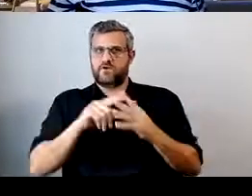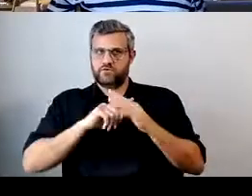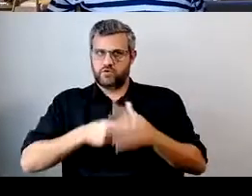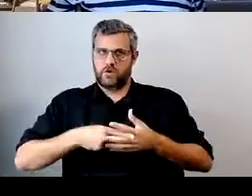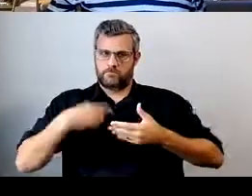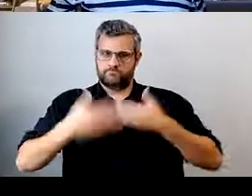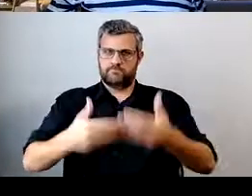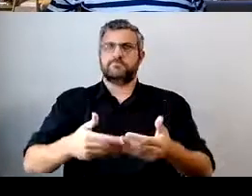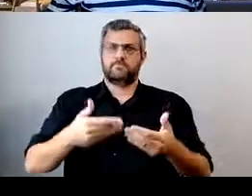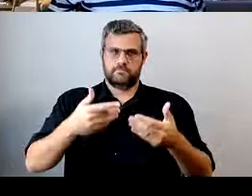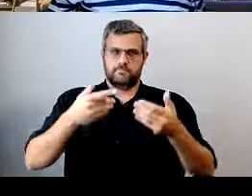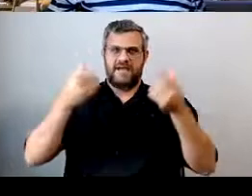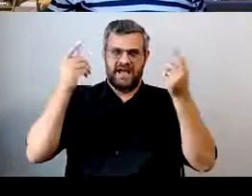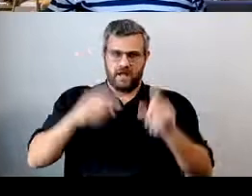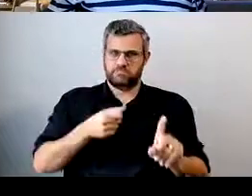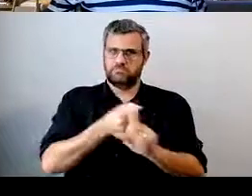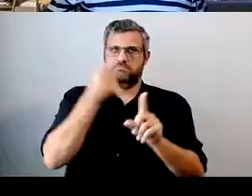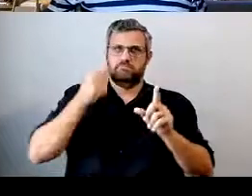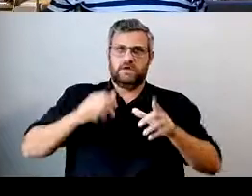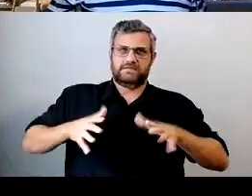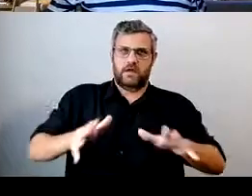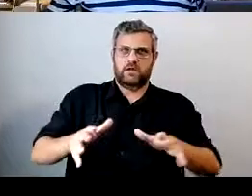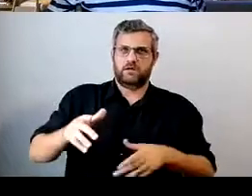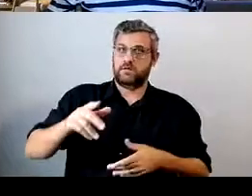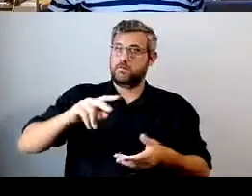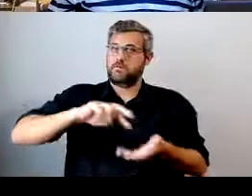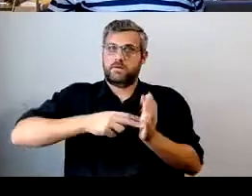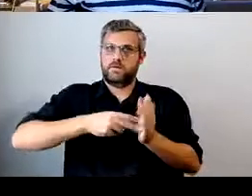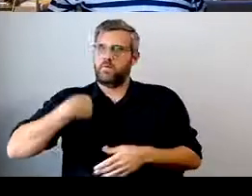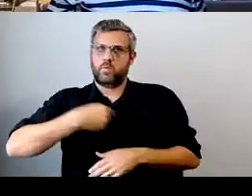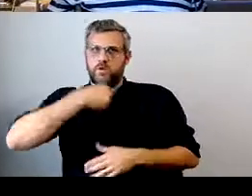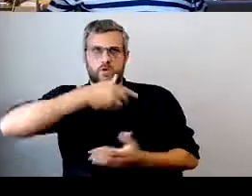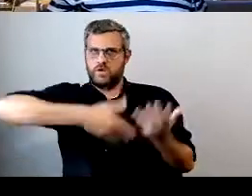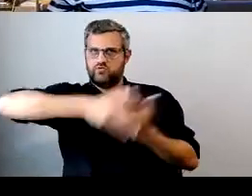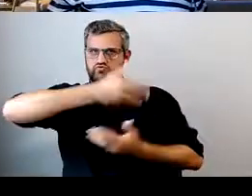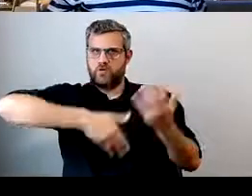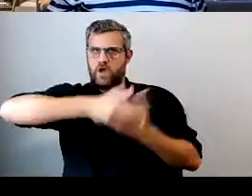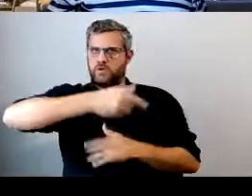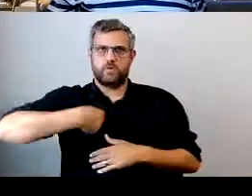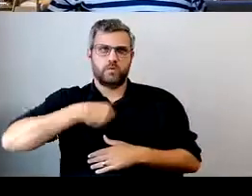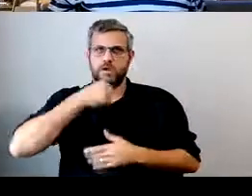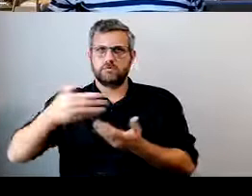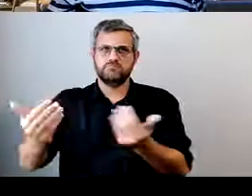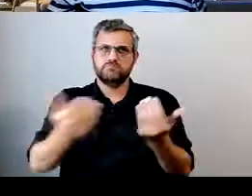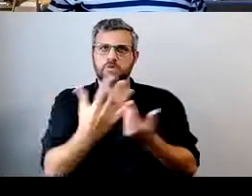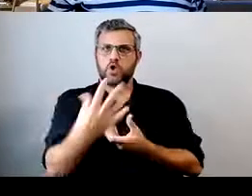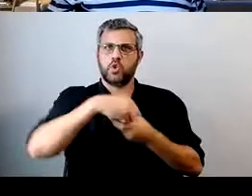it creates some anxiety, which keeps us from interacting, which keeps us from including other people, which of course, obviously leads to isolation